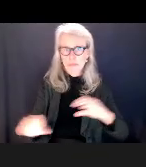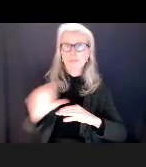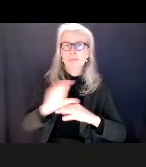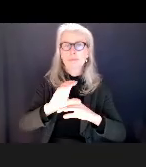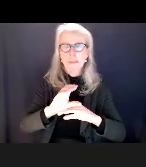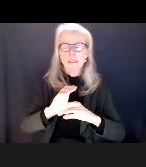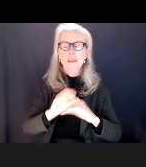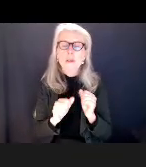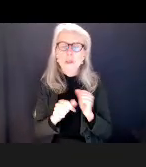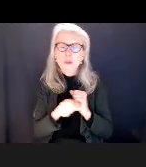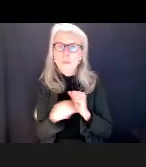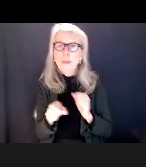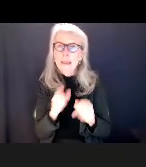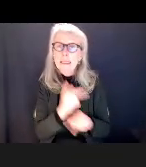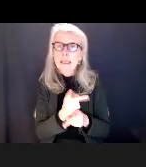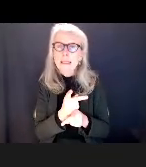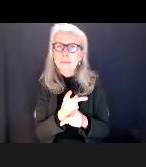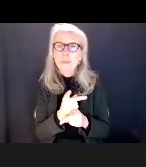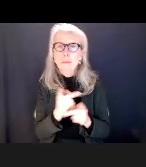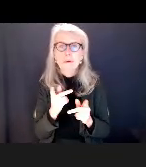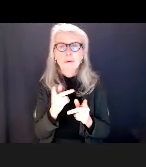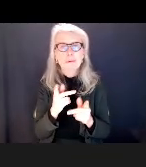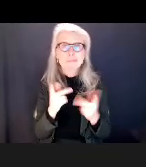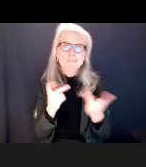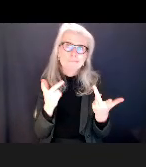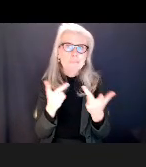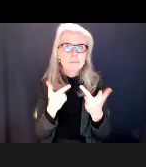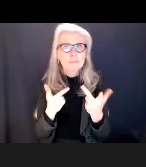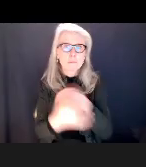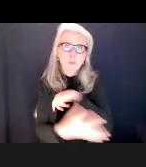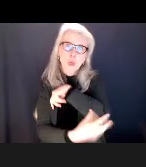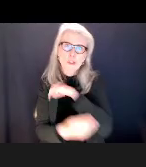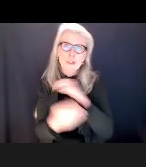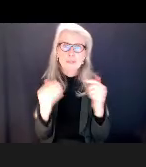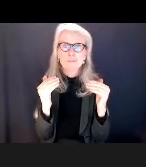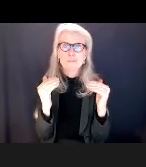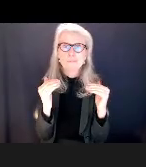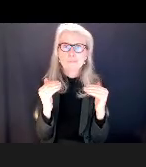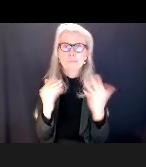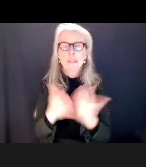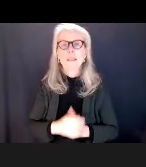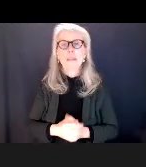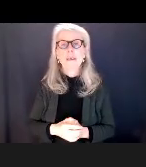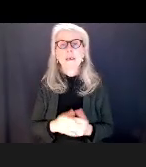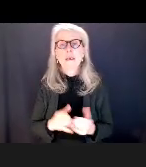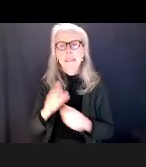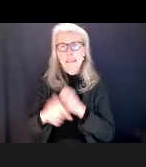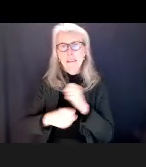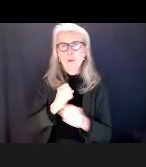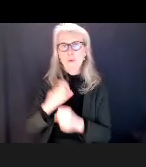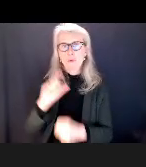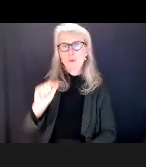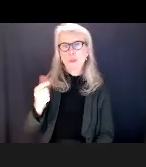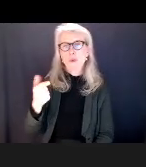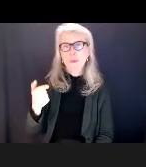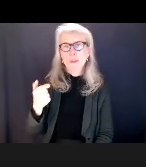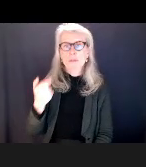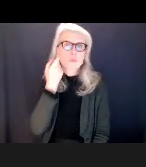continue to fall under the provincial poverty line. In 2021 uh this is the most recent and in